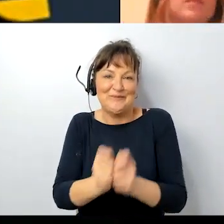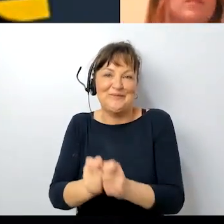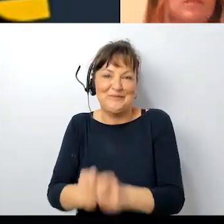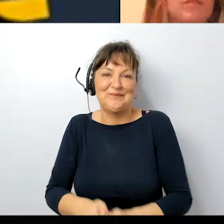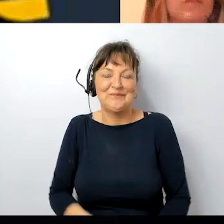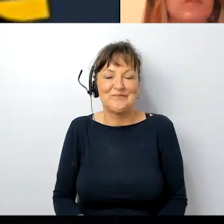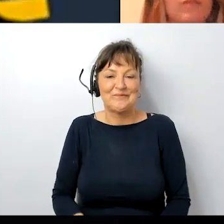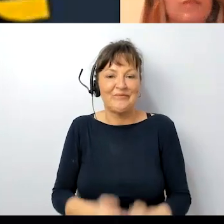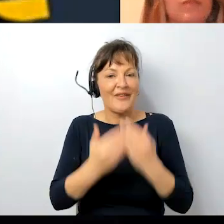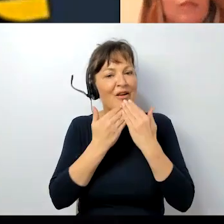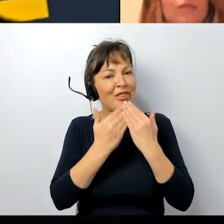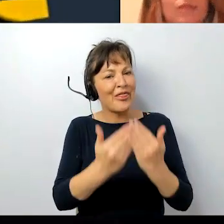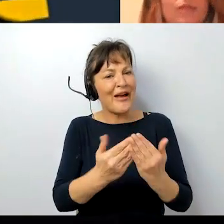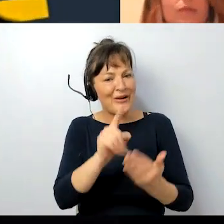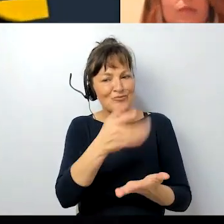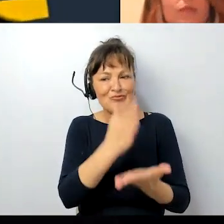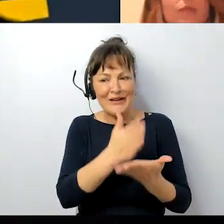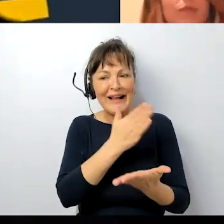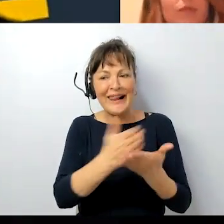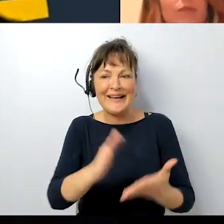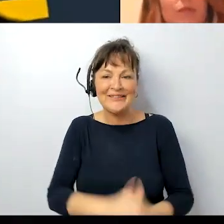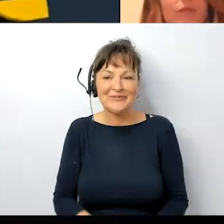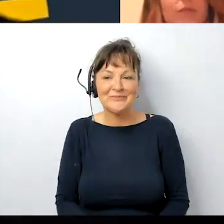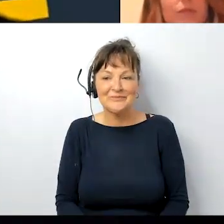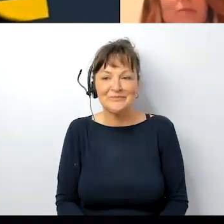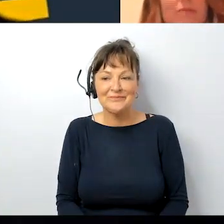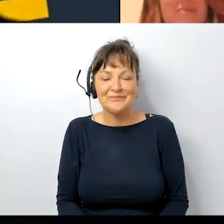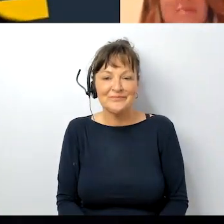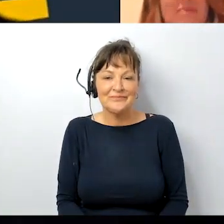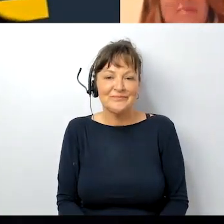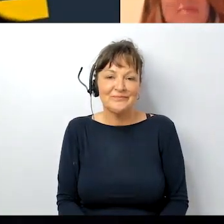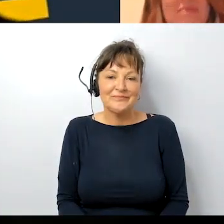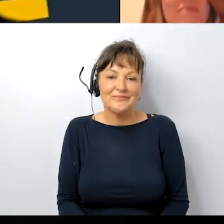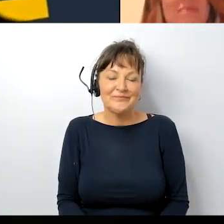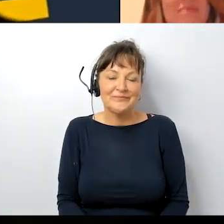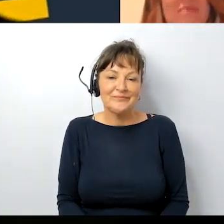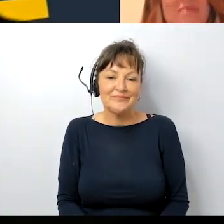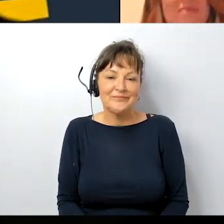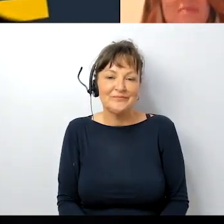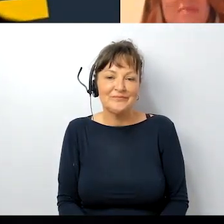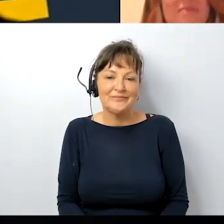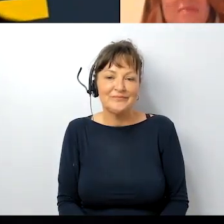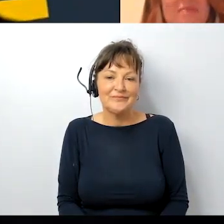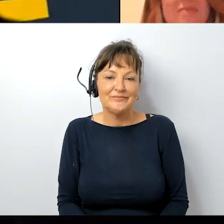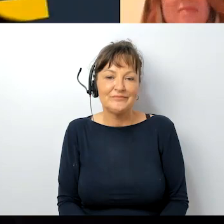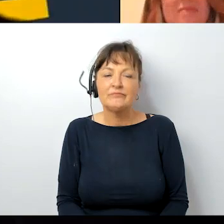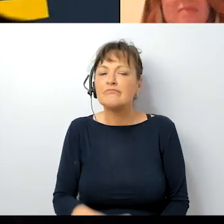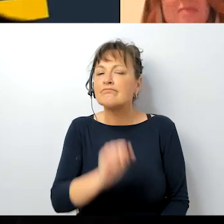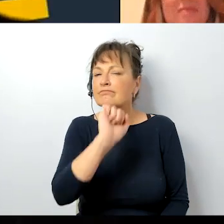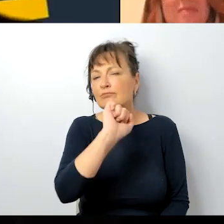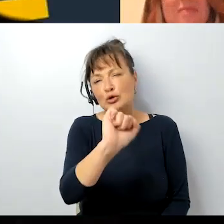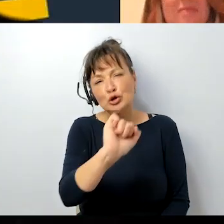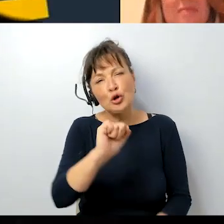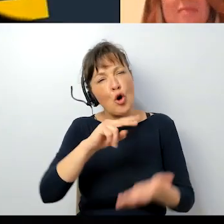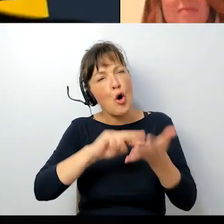at that point we'll make our final decision. Okay thank you, that was really really clear. From From